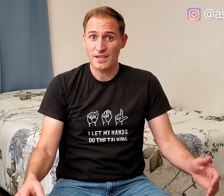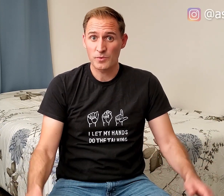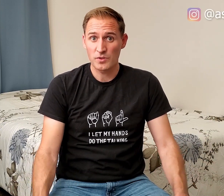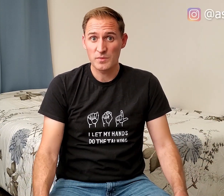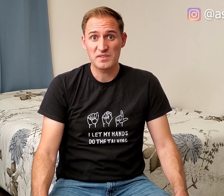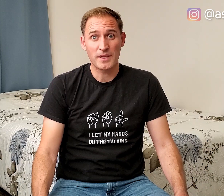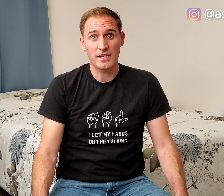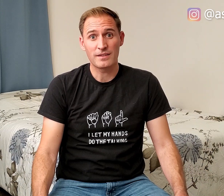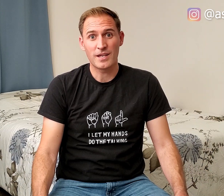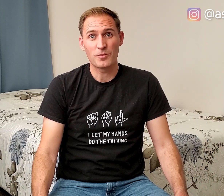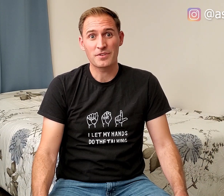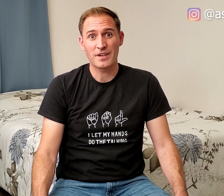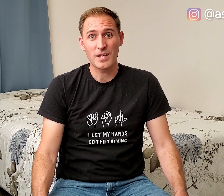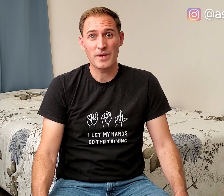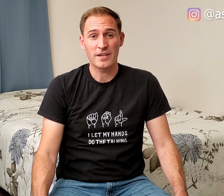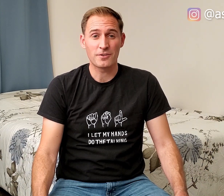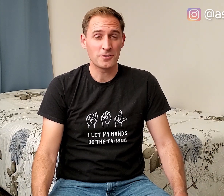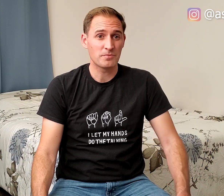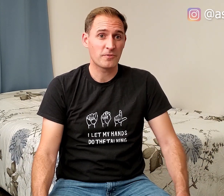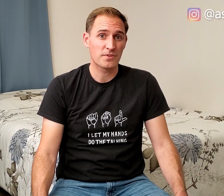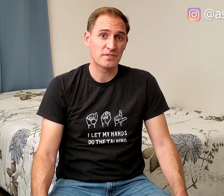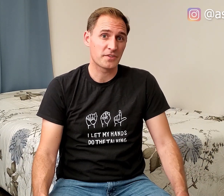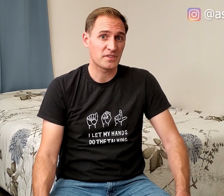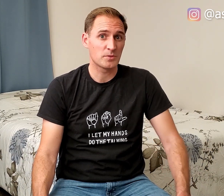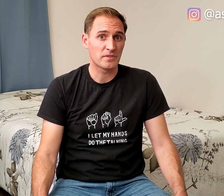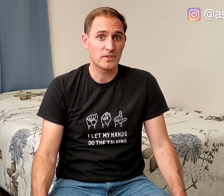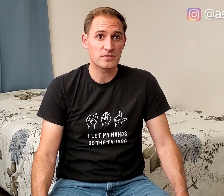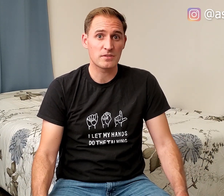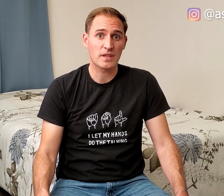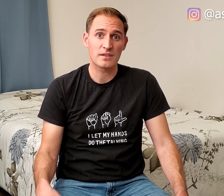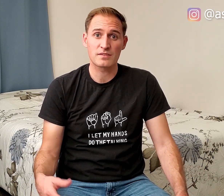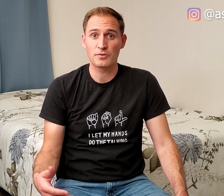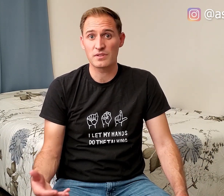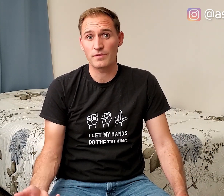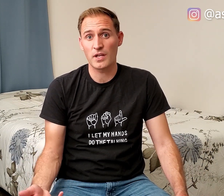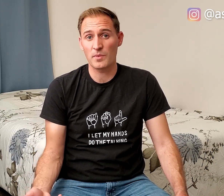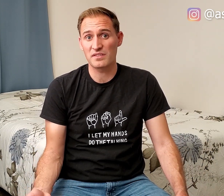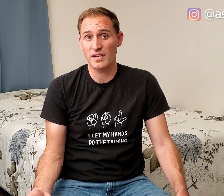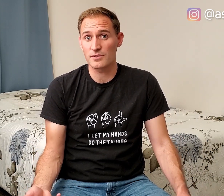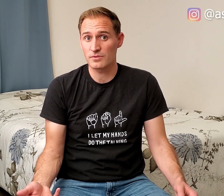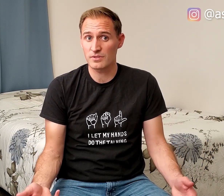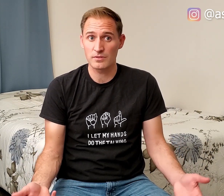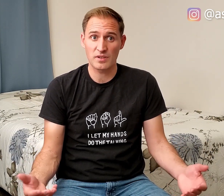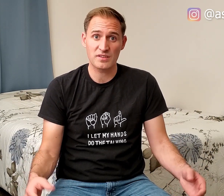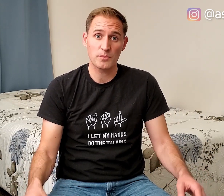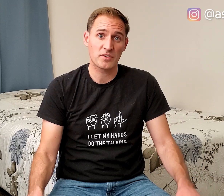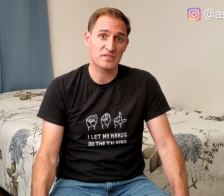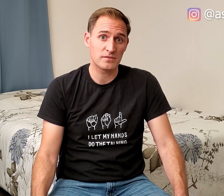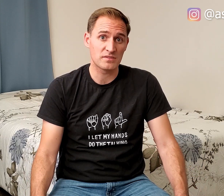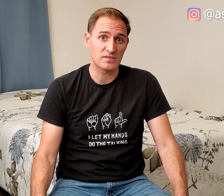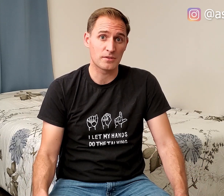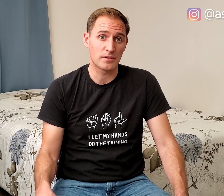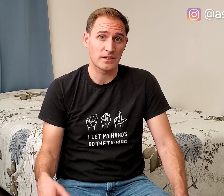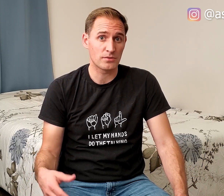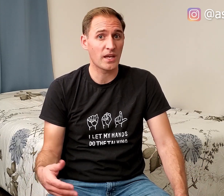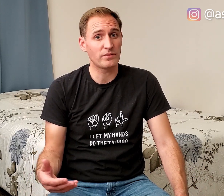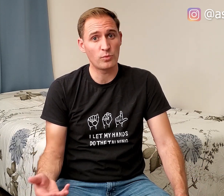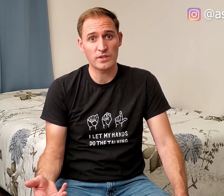going to be spending a lot more time at home for the foreseeable future that is going to free up my schedule to accept more students, so I do have a one on one